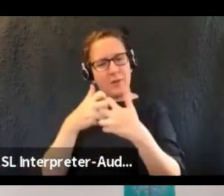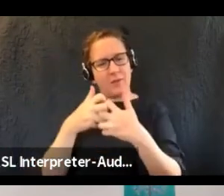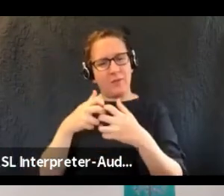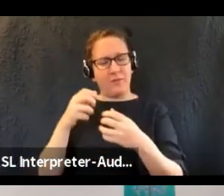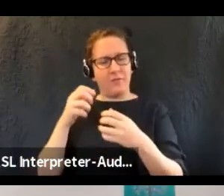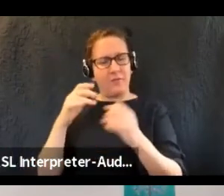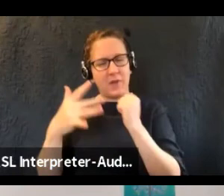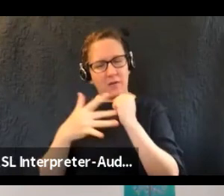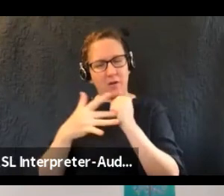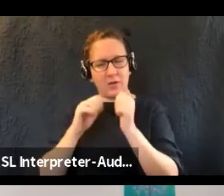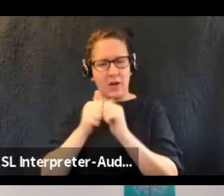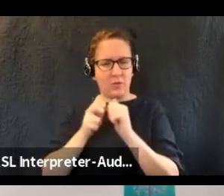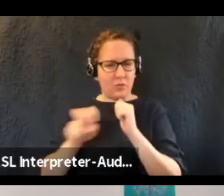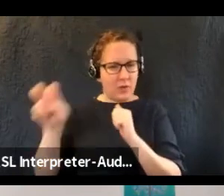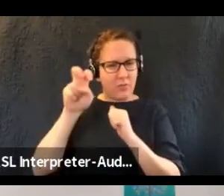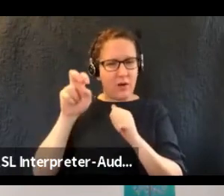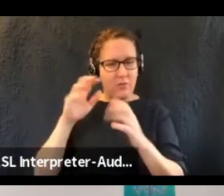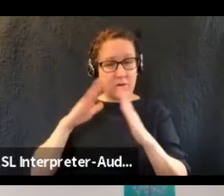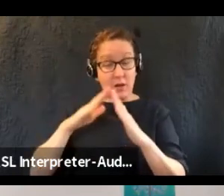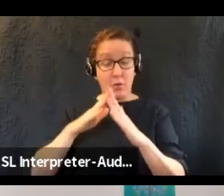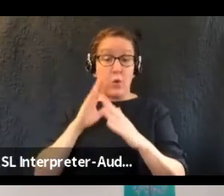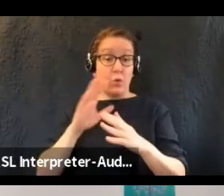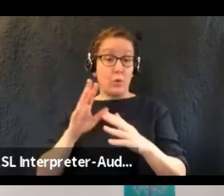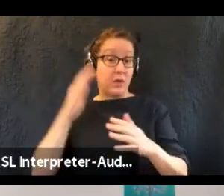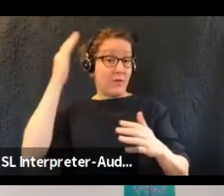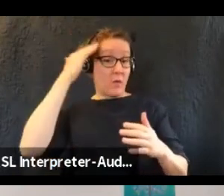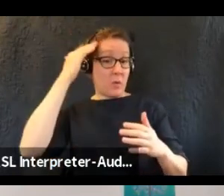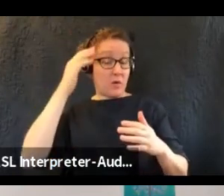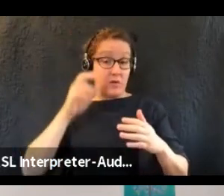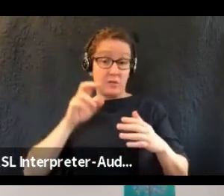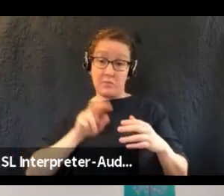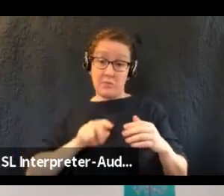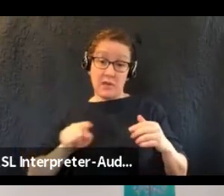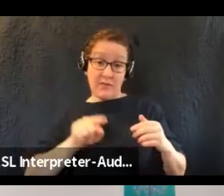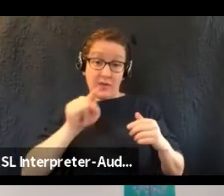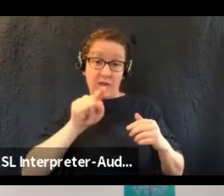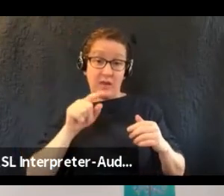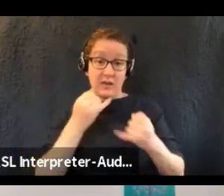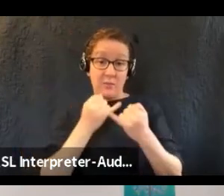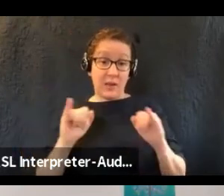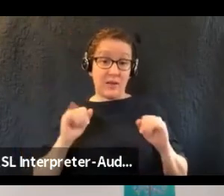They will be familiar with navigating Independent Living both on and off campus.